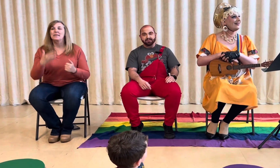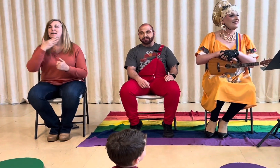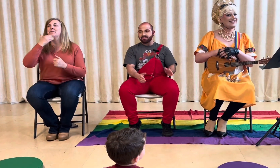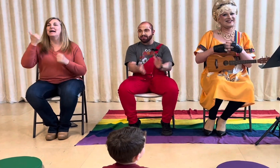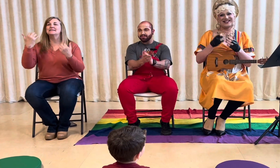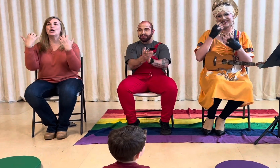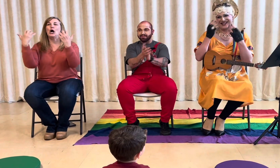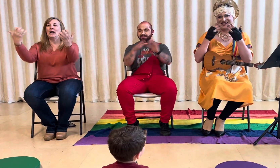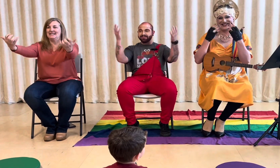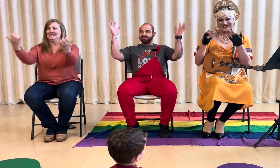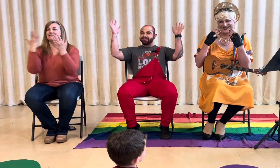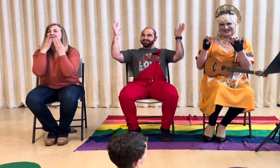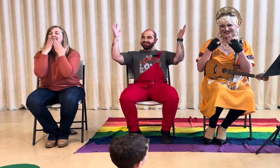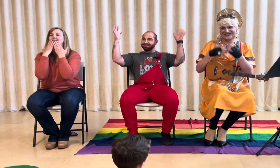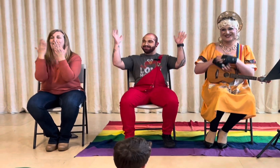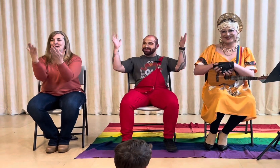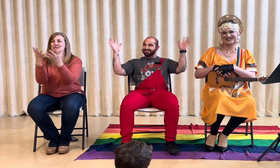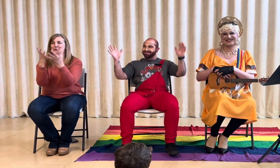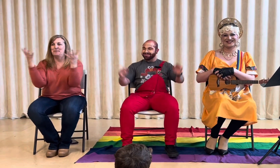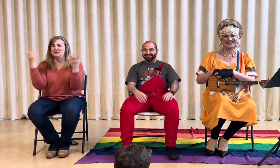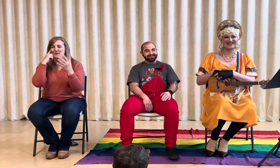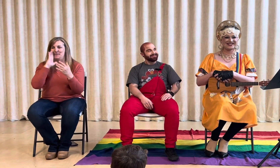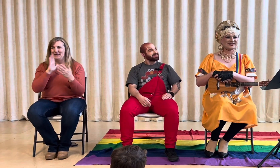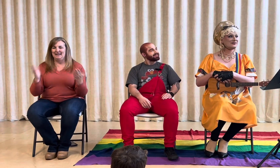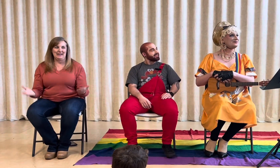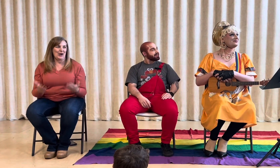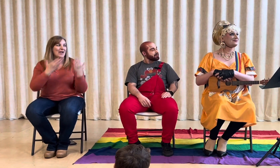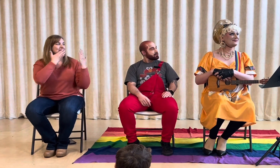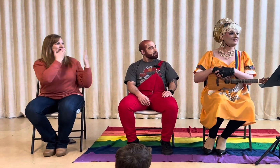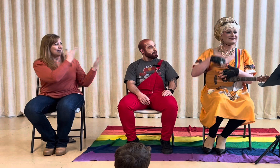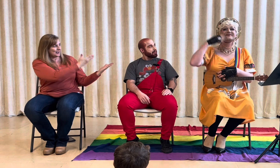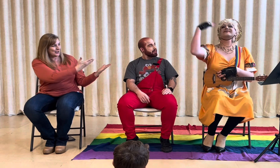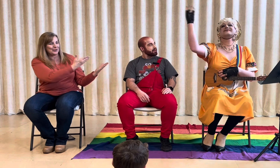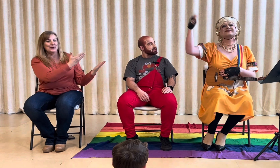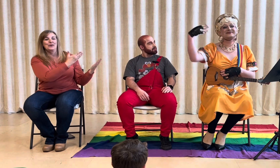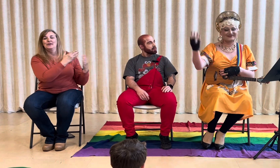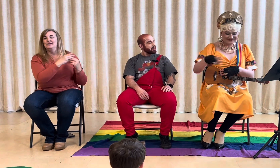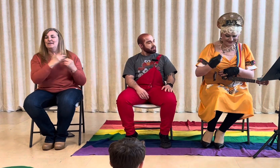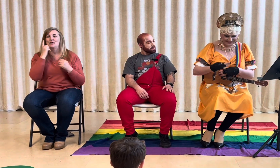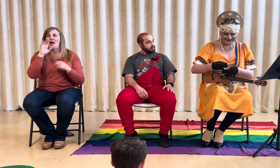you so much for being here, all of you. Thank you very much, Miss Cali, for all the music. Mr.